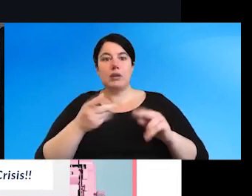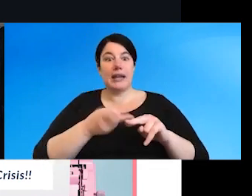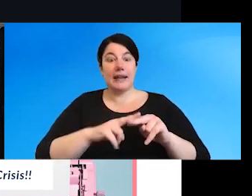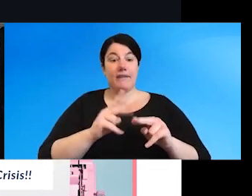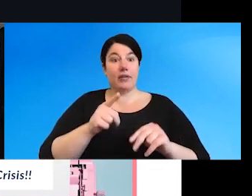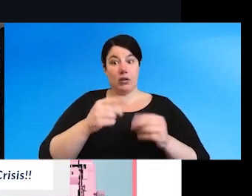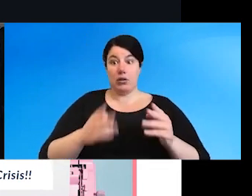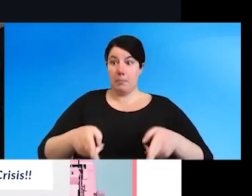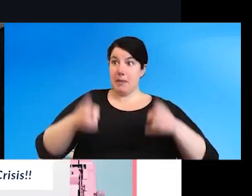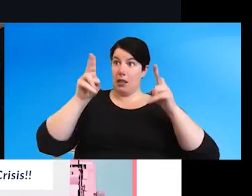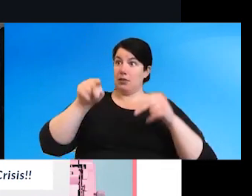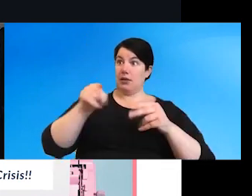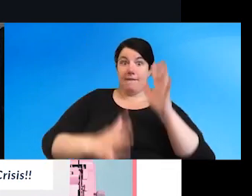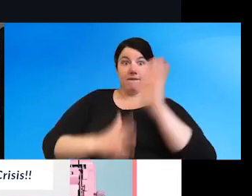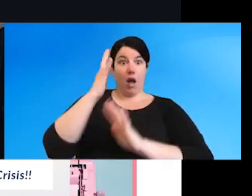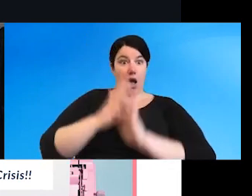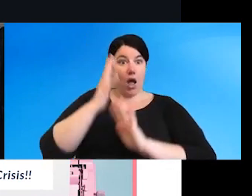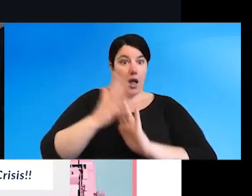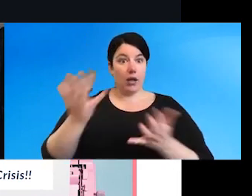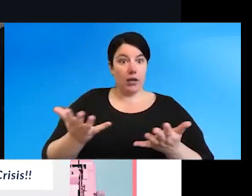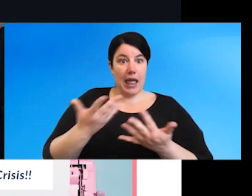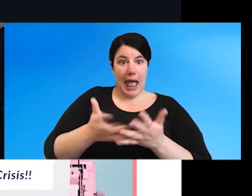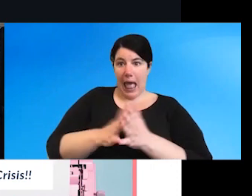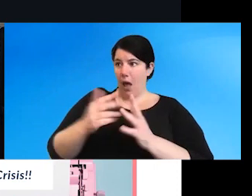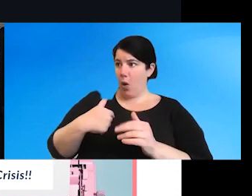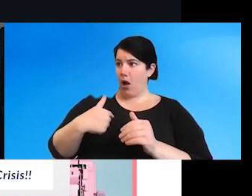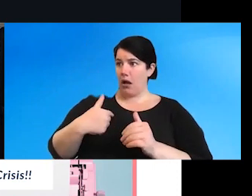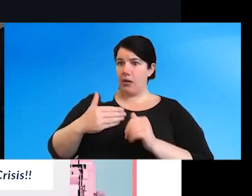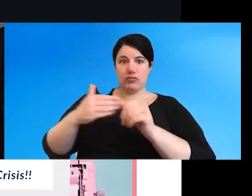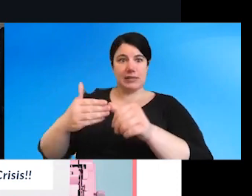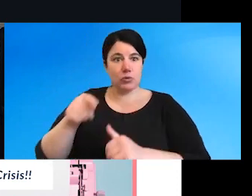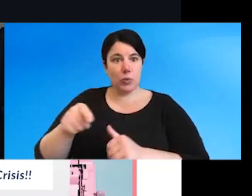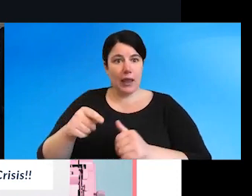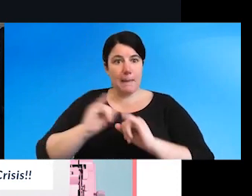your venue? How would you respond to that? And make sure you have all of